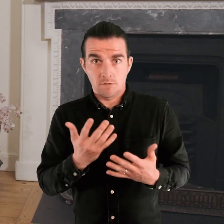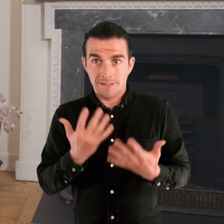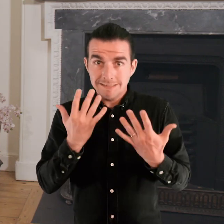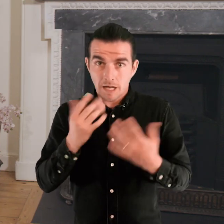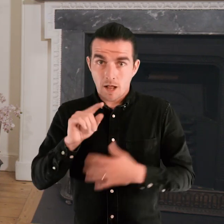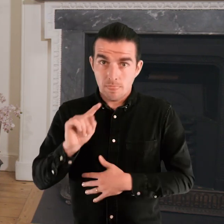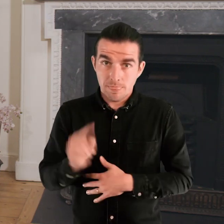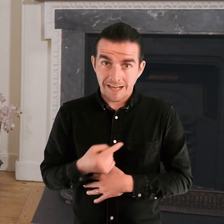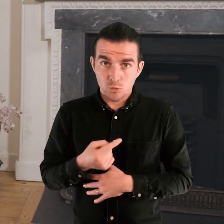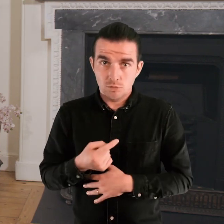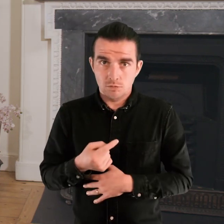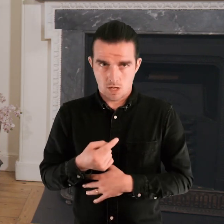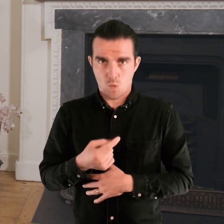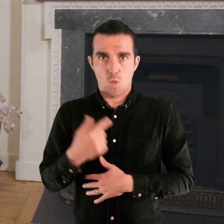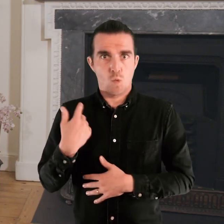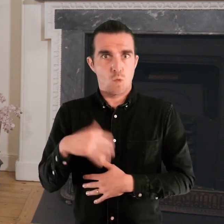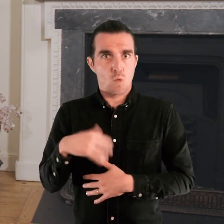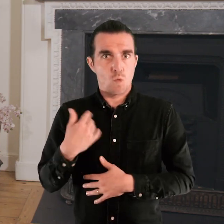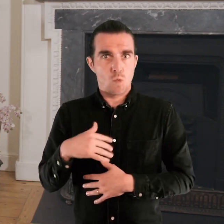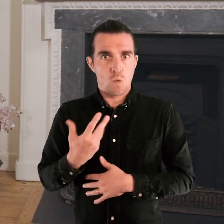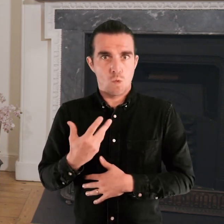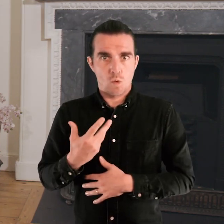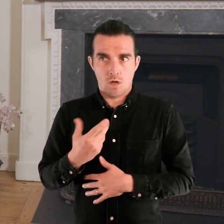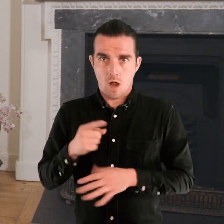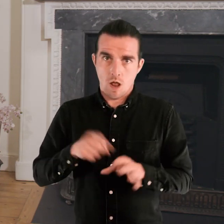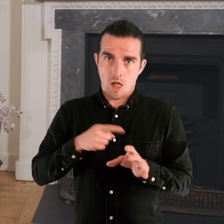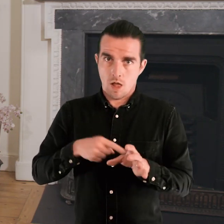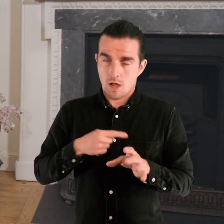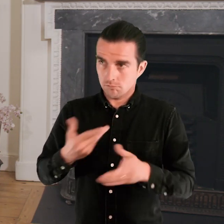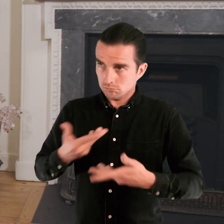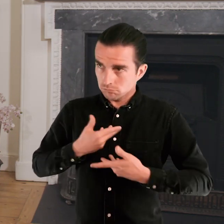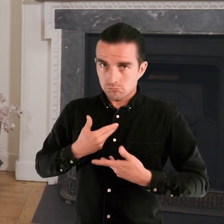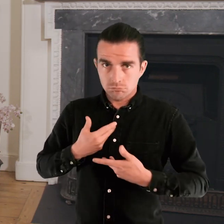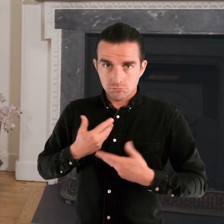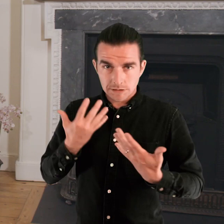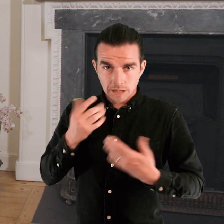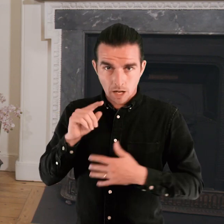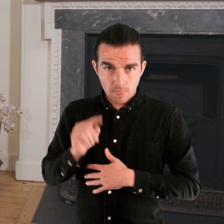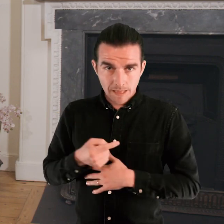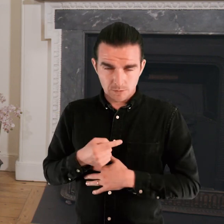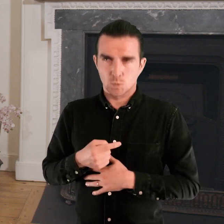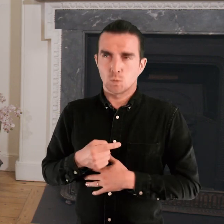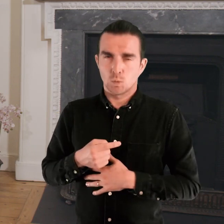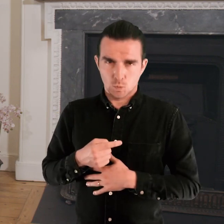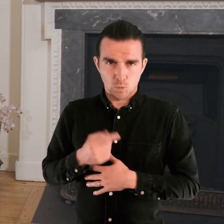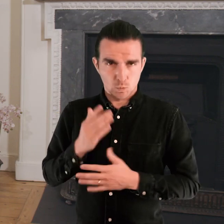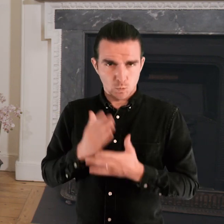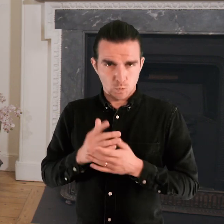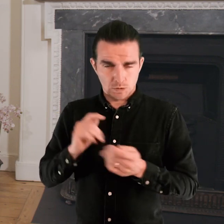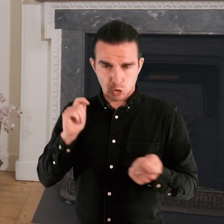You've got 10,000 pounds, then that’s actually a life changing sum of money.